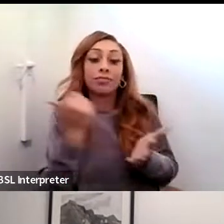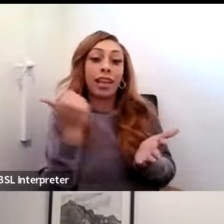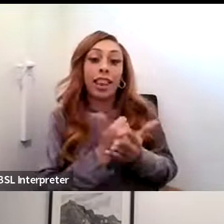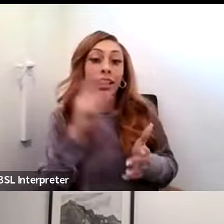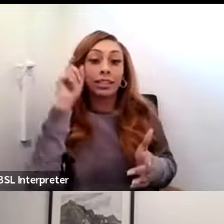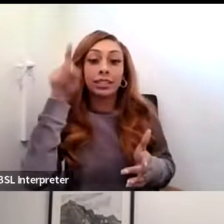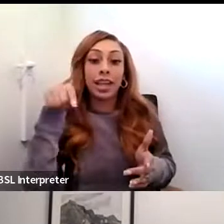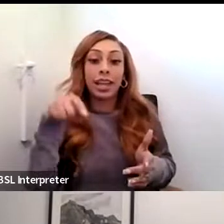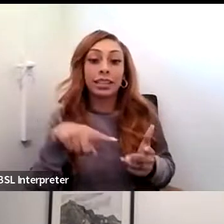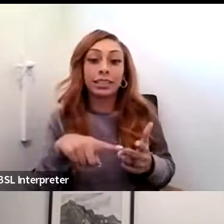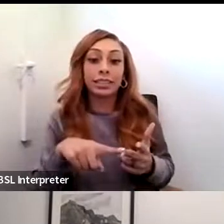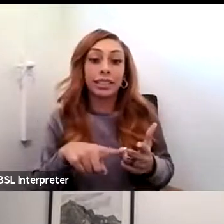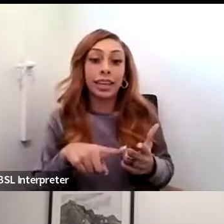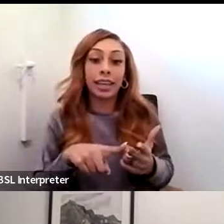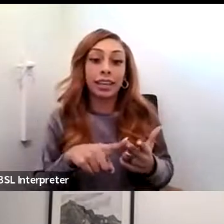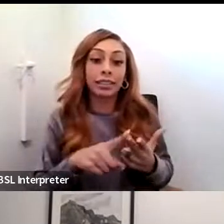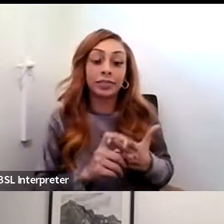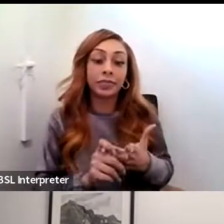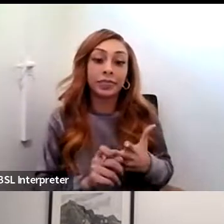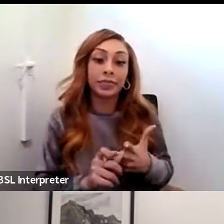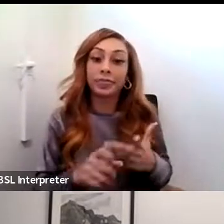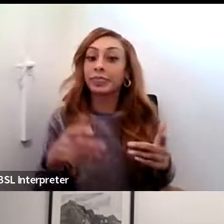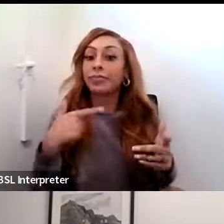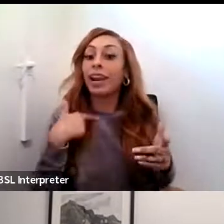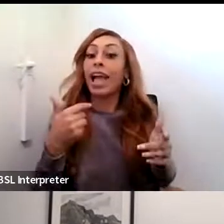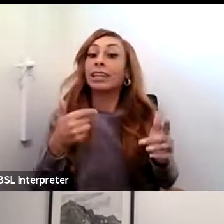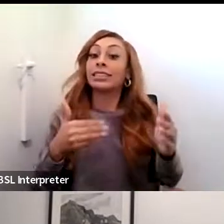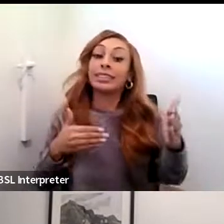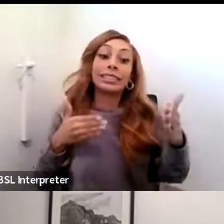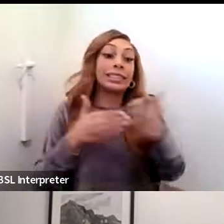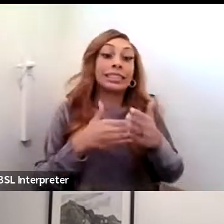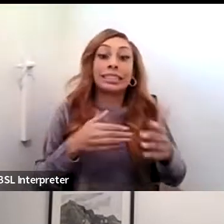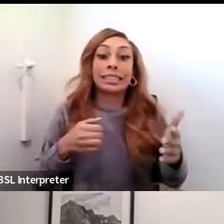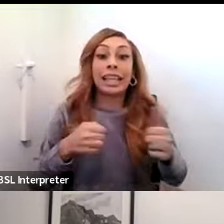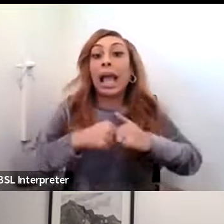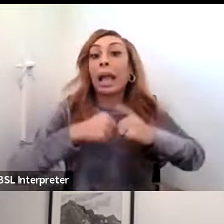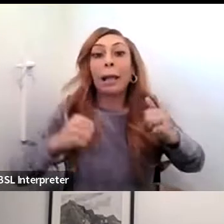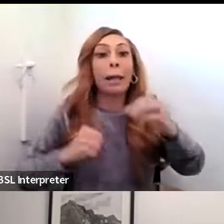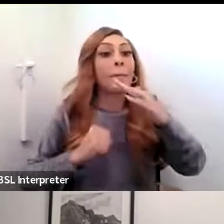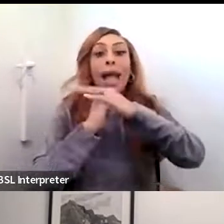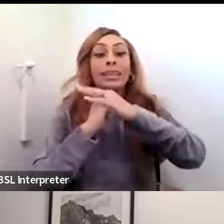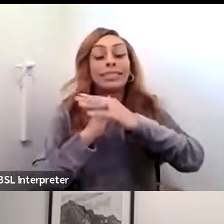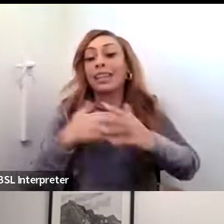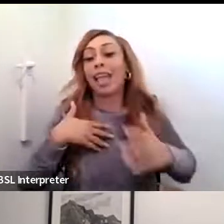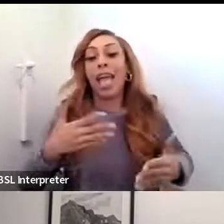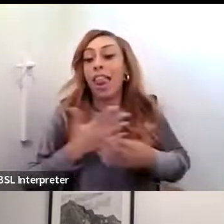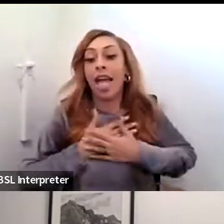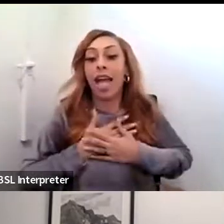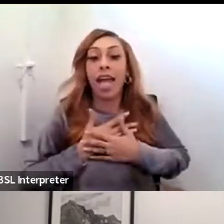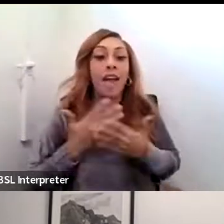that somebody is not going to be me, because I am at capacity. I would love to see it appear at some point, but I have nothing,